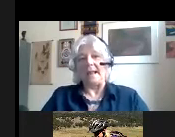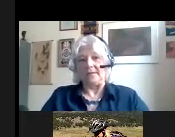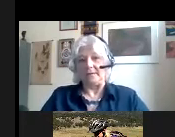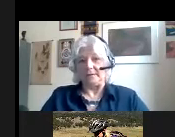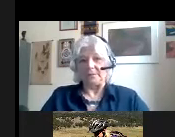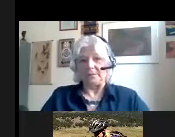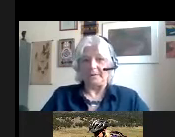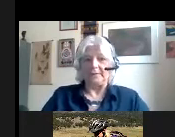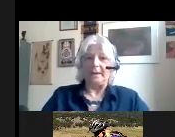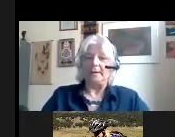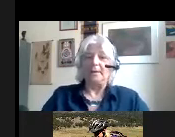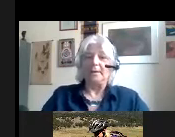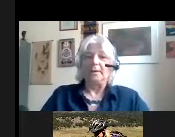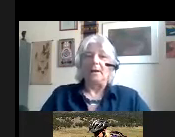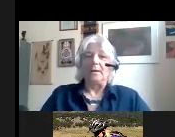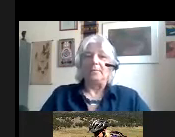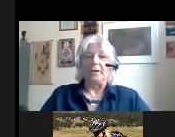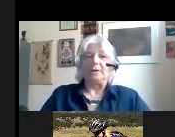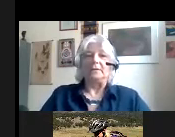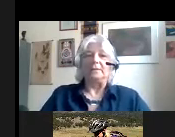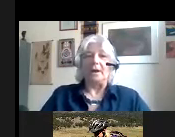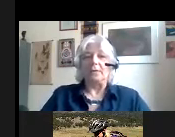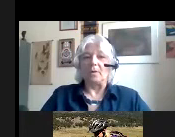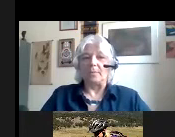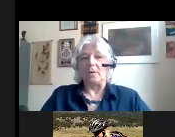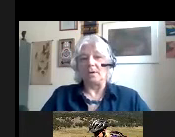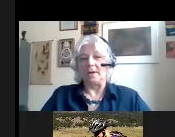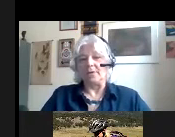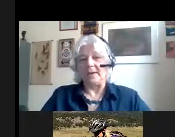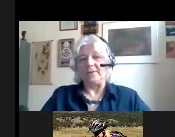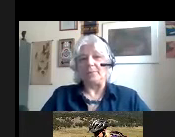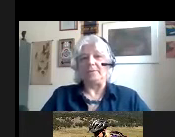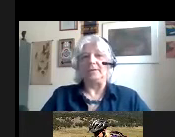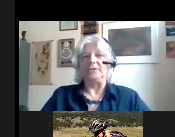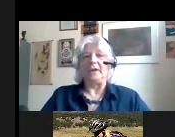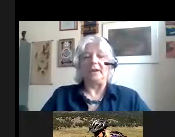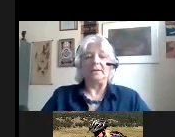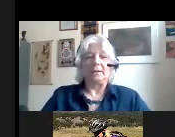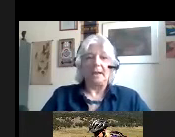experienced that because I grew up poor, I don't have any privilege.